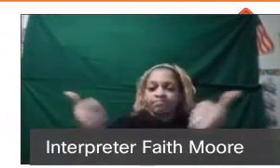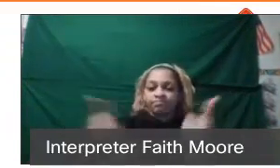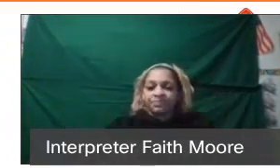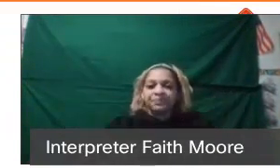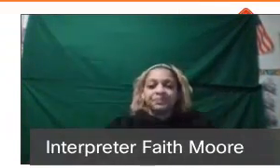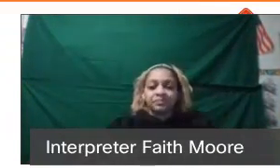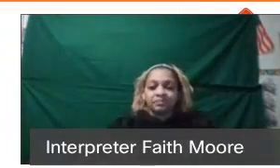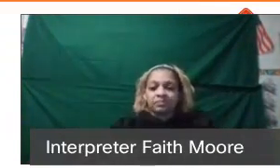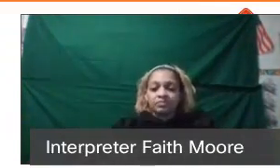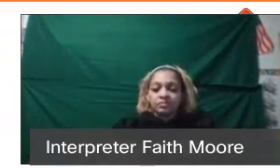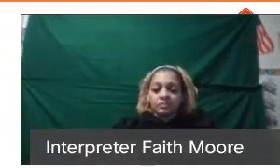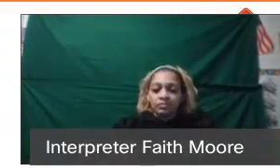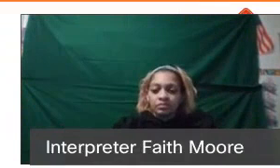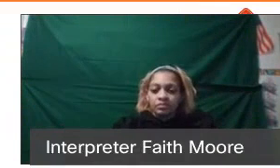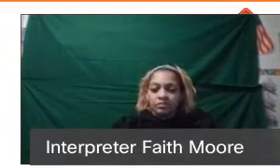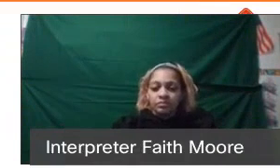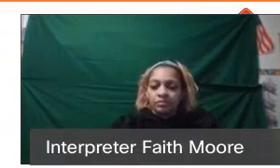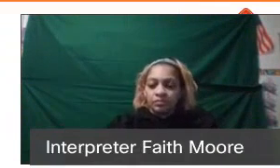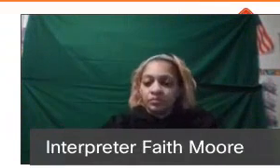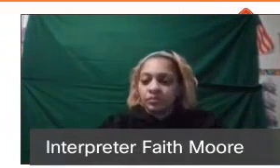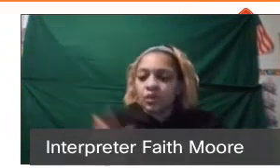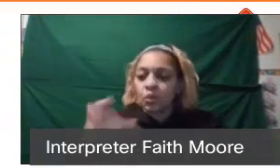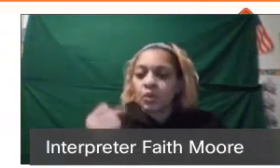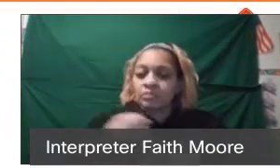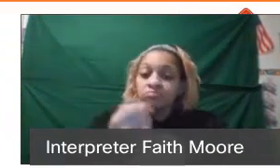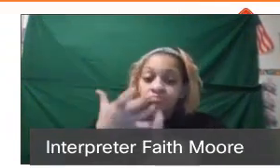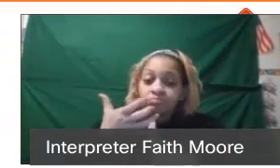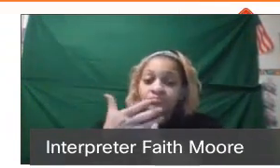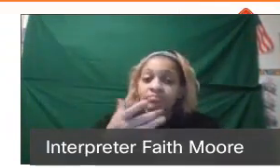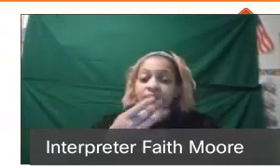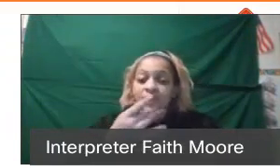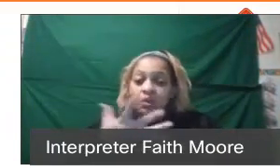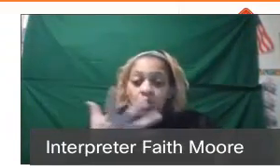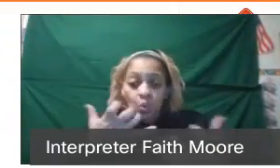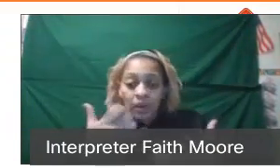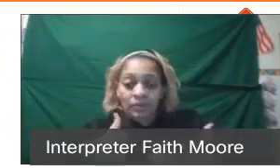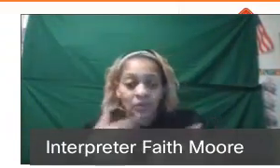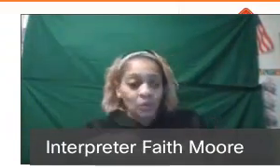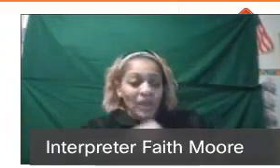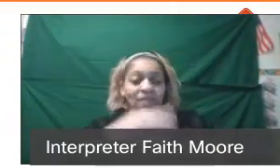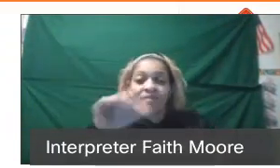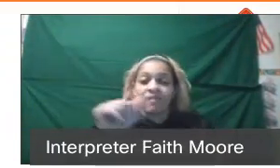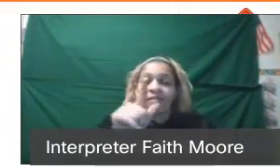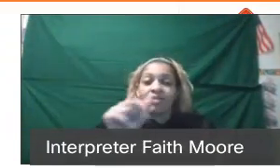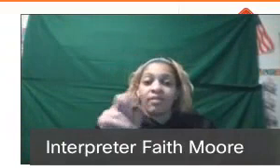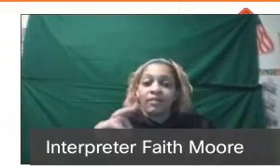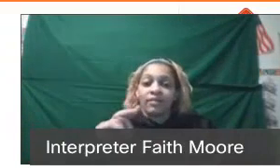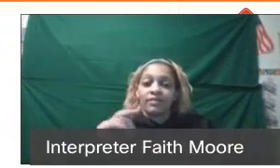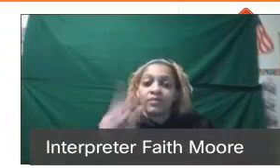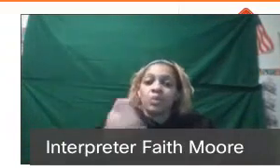Hey, guys, do you want me to expand on the lighting? A little bit. Because we have Alan with us, and he could, he could talk about the lighting.